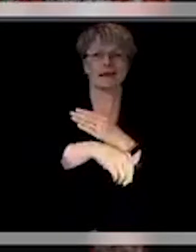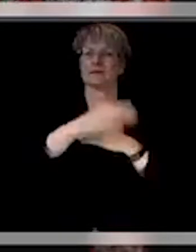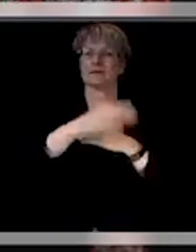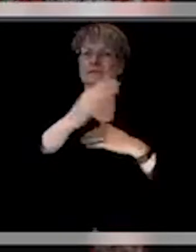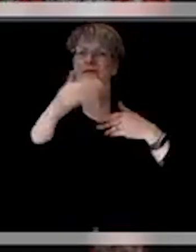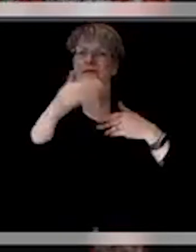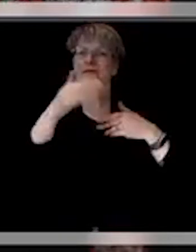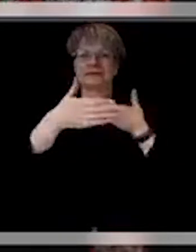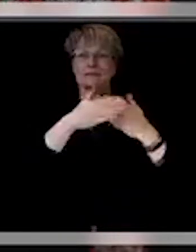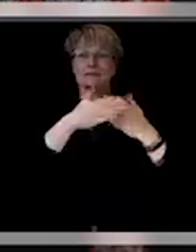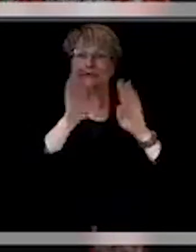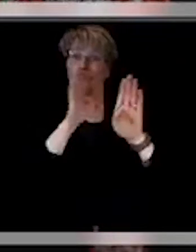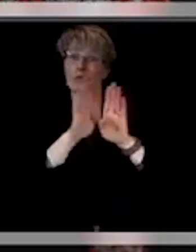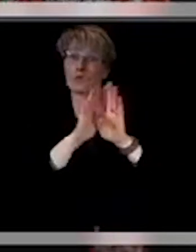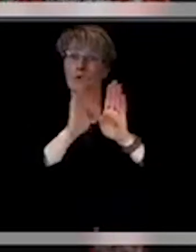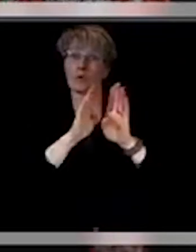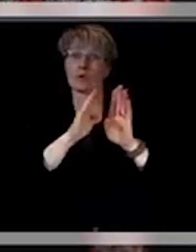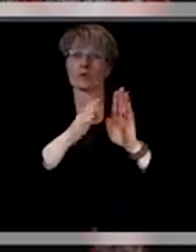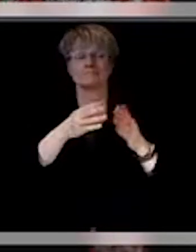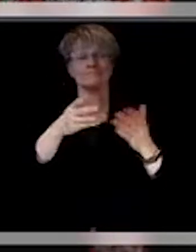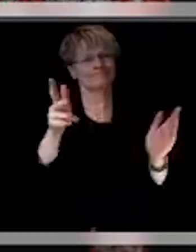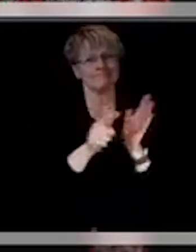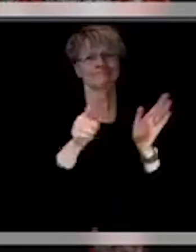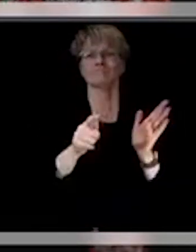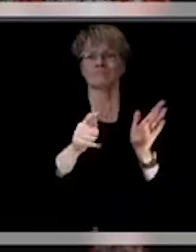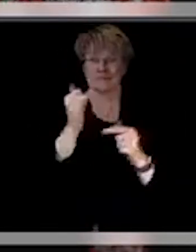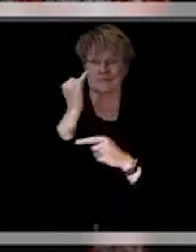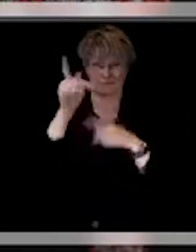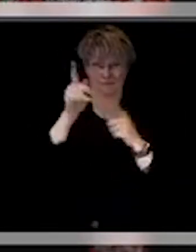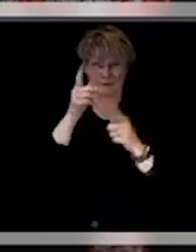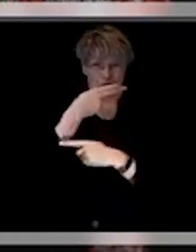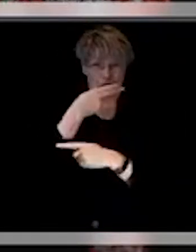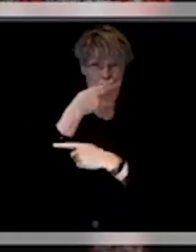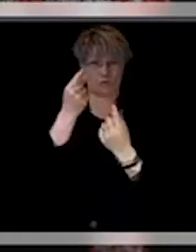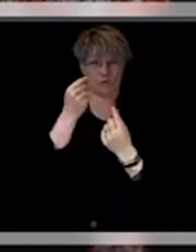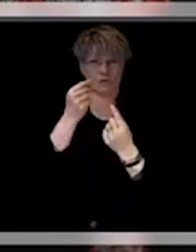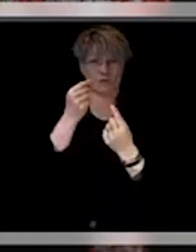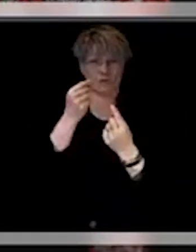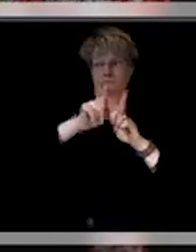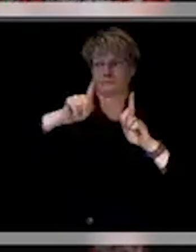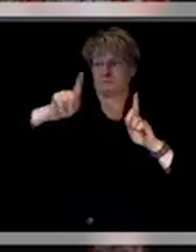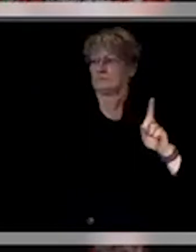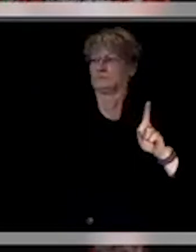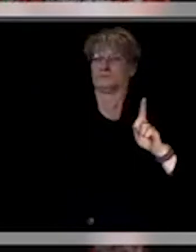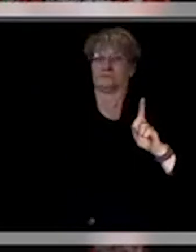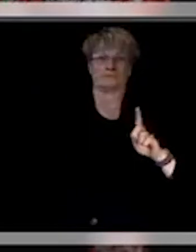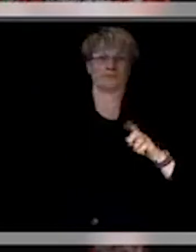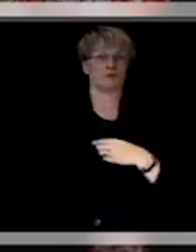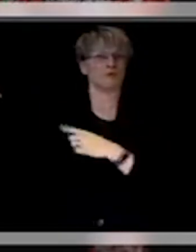and people who smoke do so outside. They do so away from others. So, you know, that happened